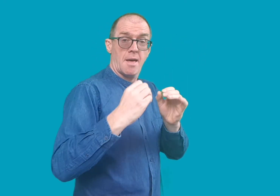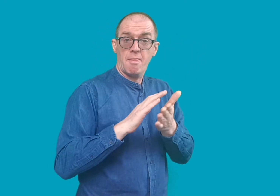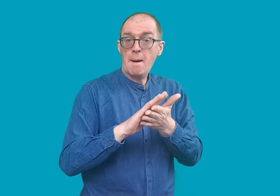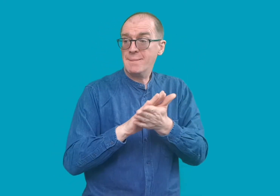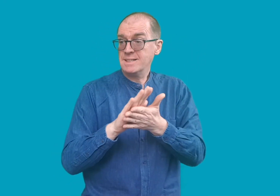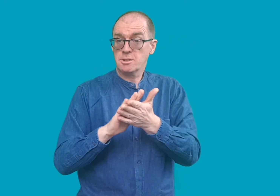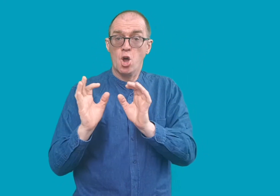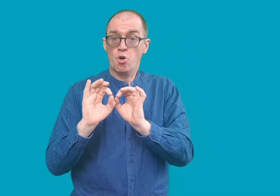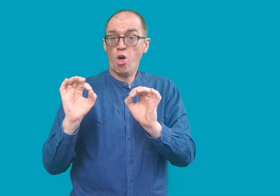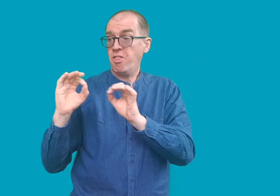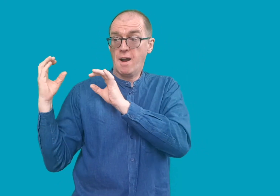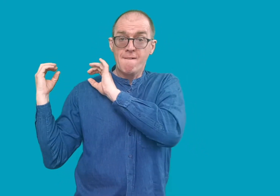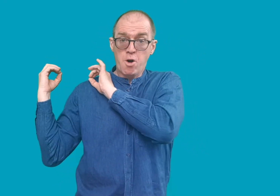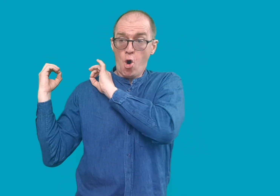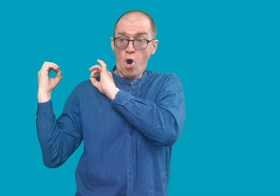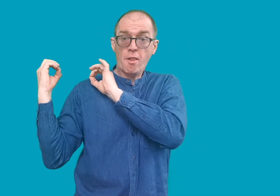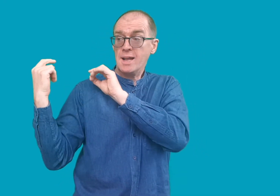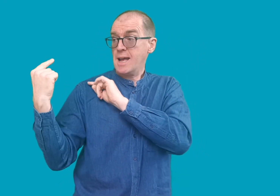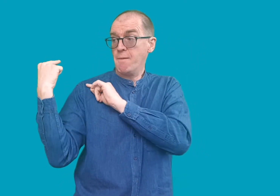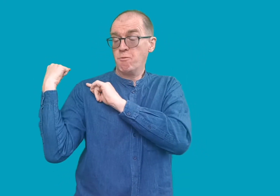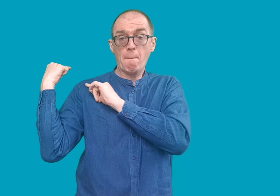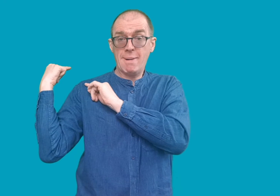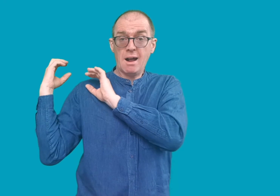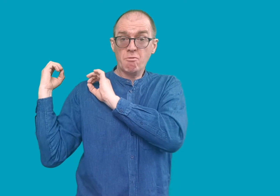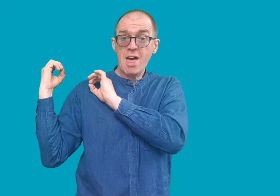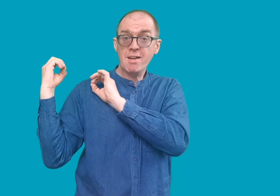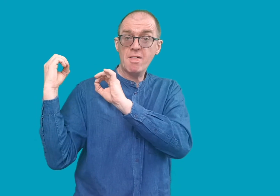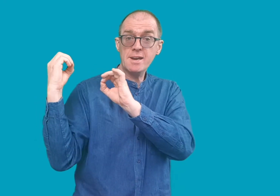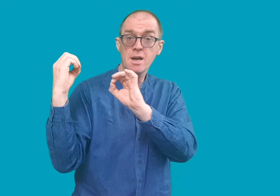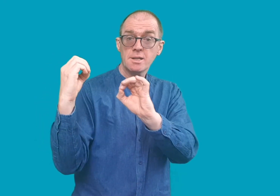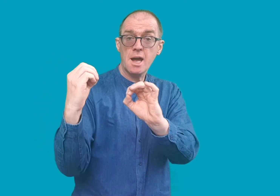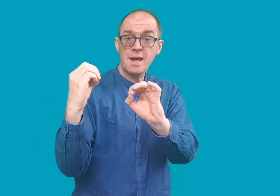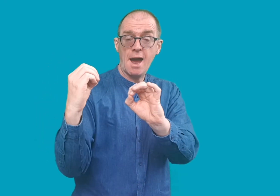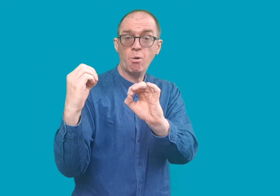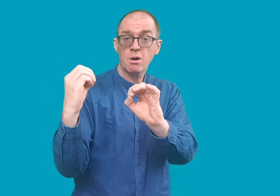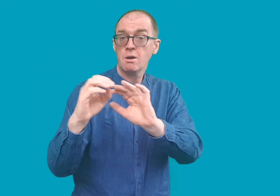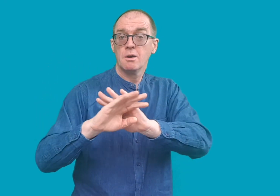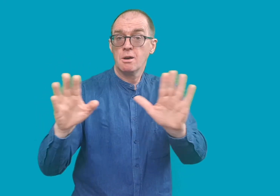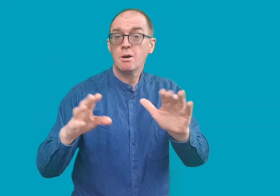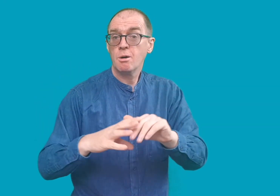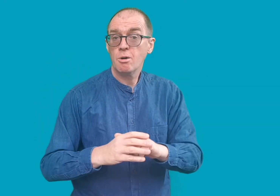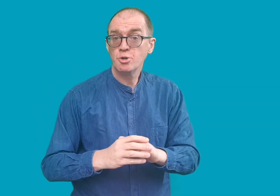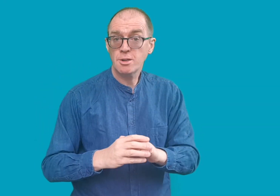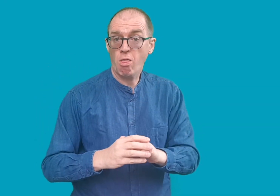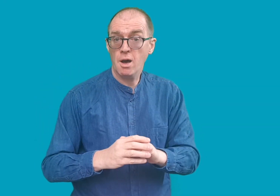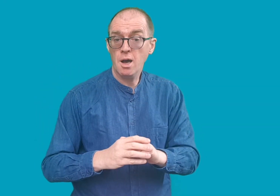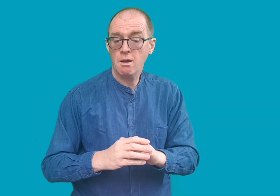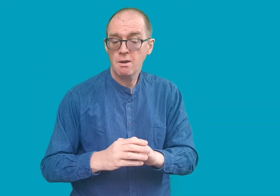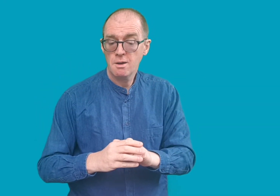And that means nothing for all that time, from back there to now, she's not there.